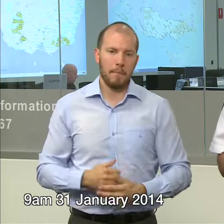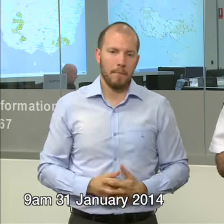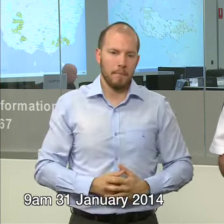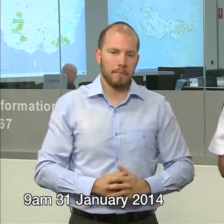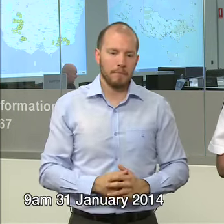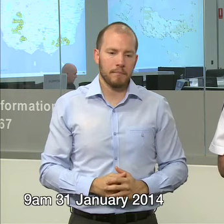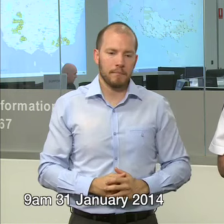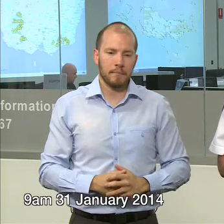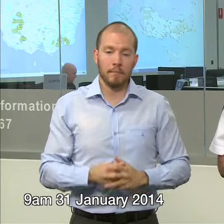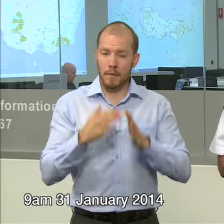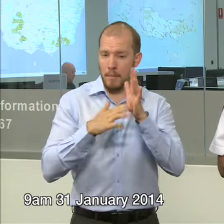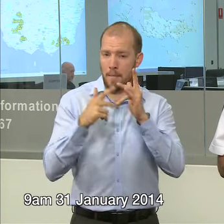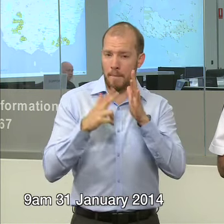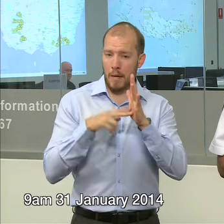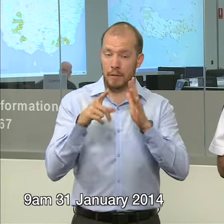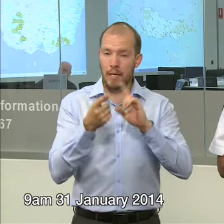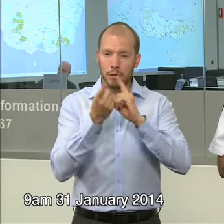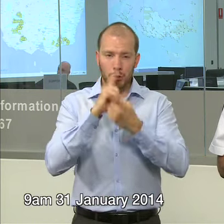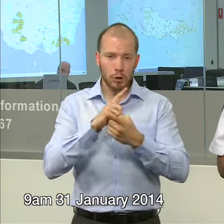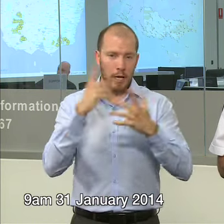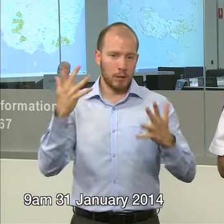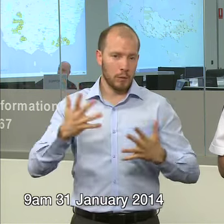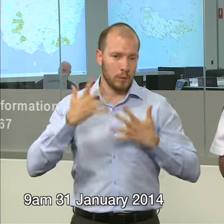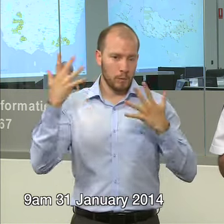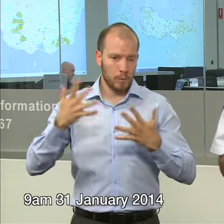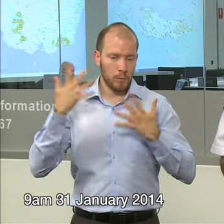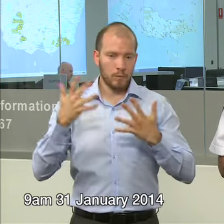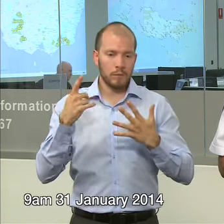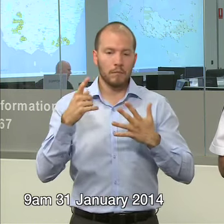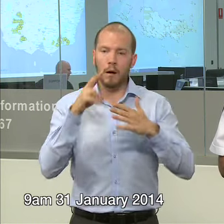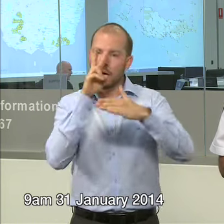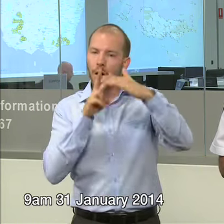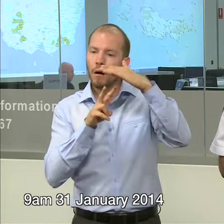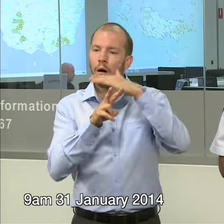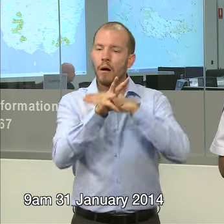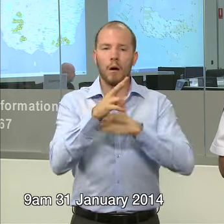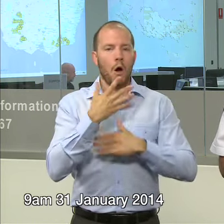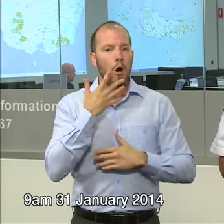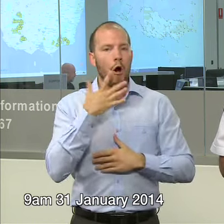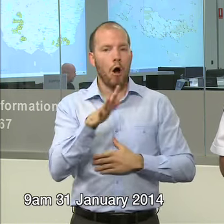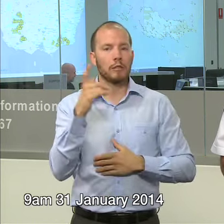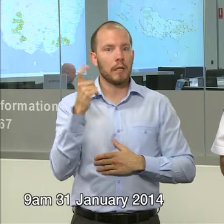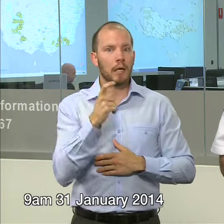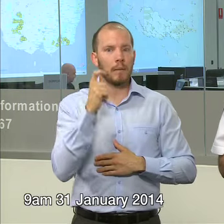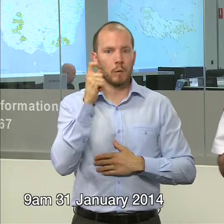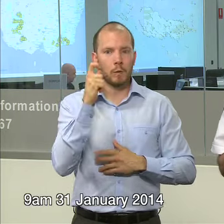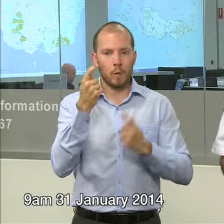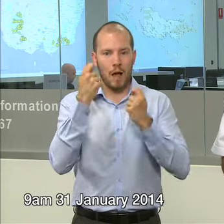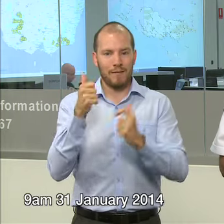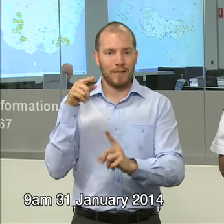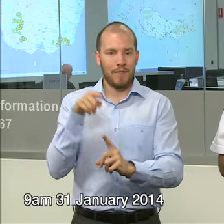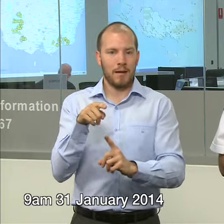Although I talk about Monday being the change, the forecast sees that it just heats up behind it. The heat doesnít go away. So weíve still got more heat.